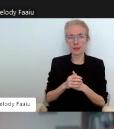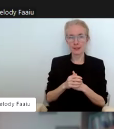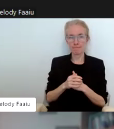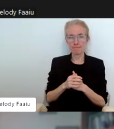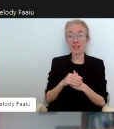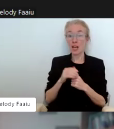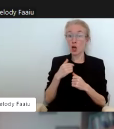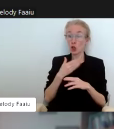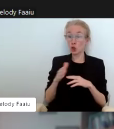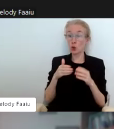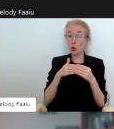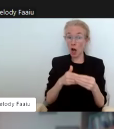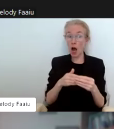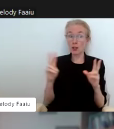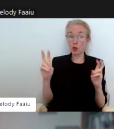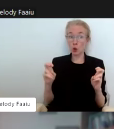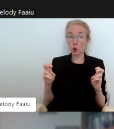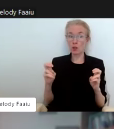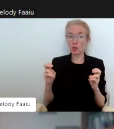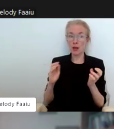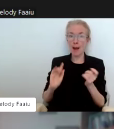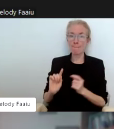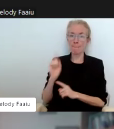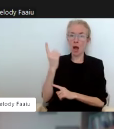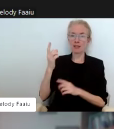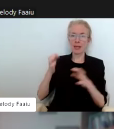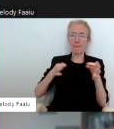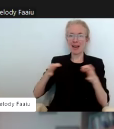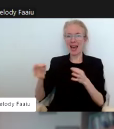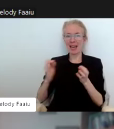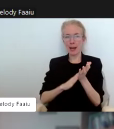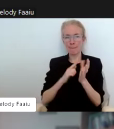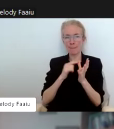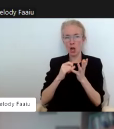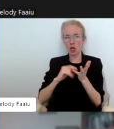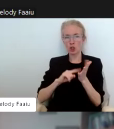For Universal Design, and I've underlined the masterplanning word.